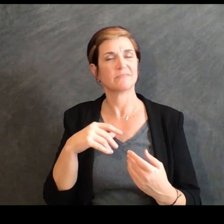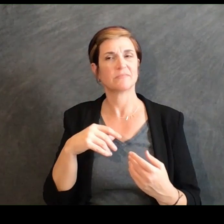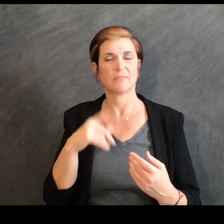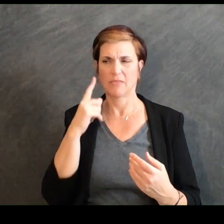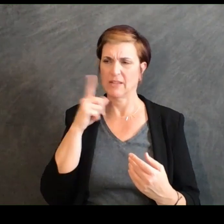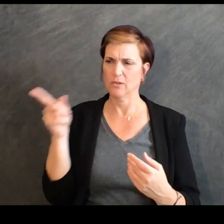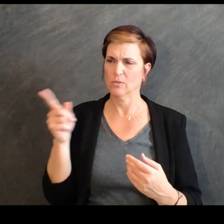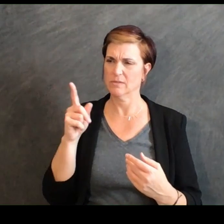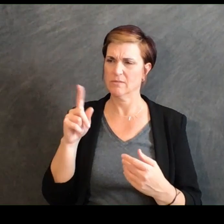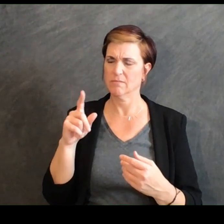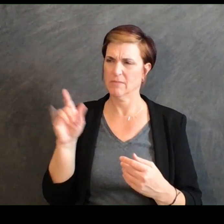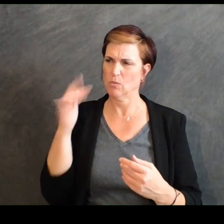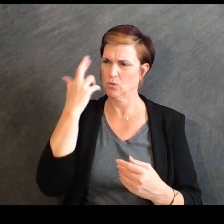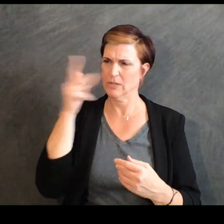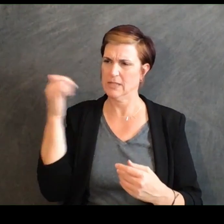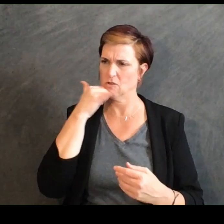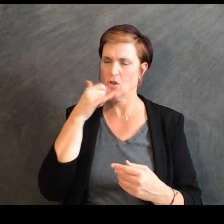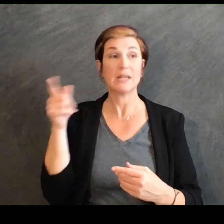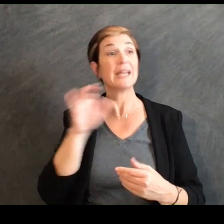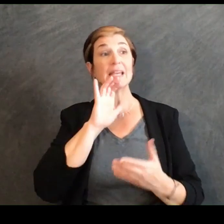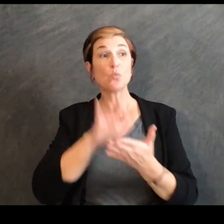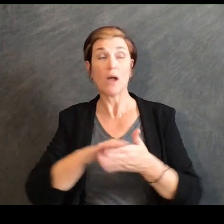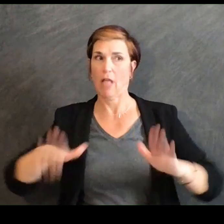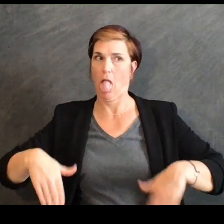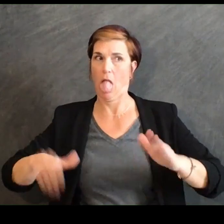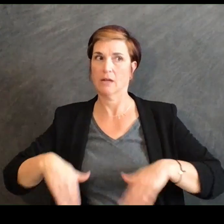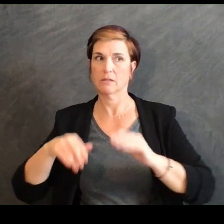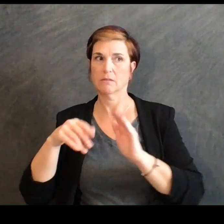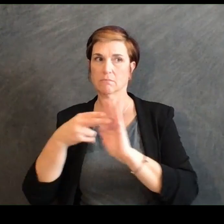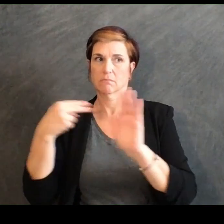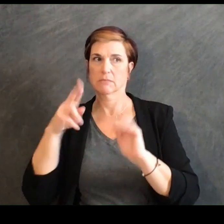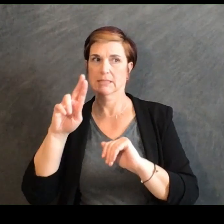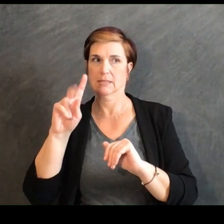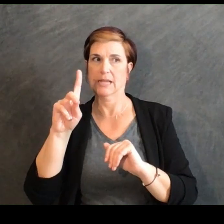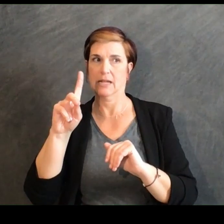the call at the time his wife had not been diagnosed and she's a lovely lady